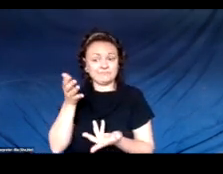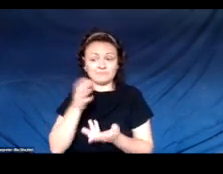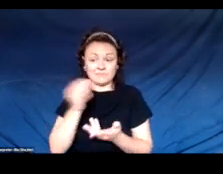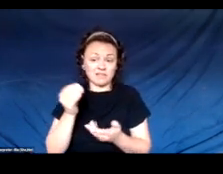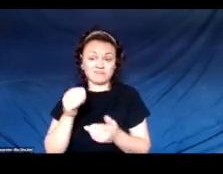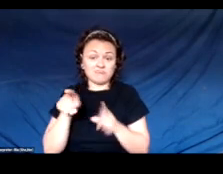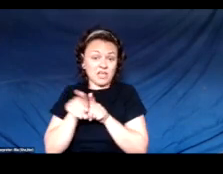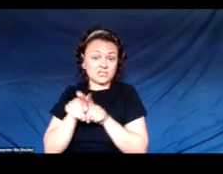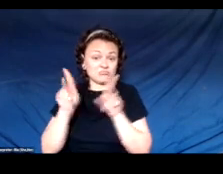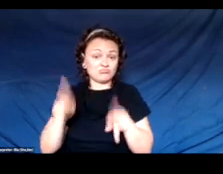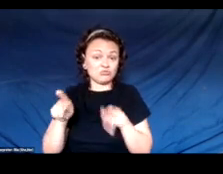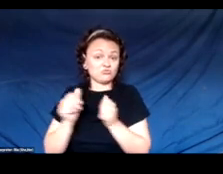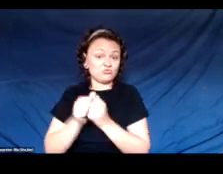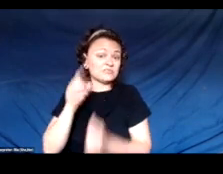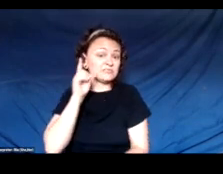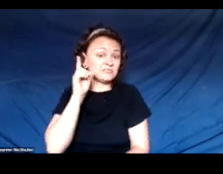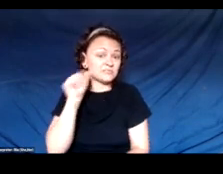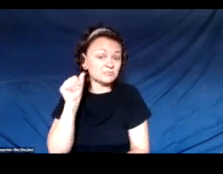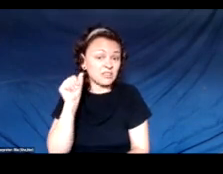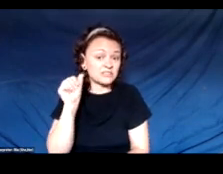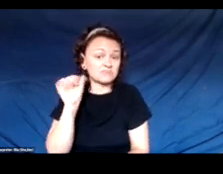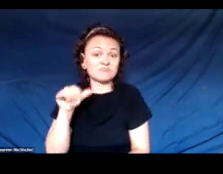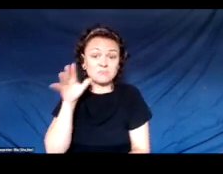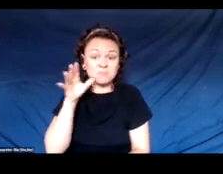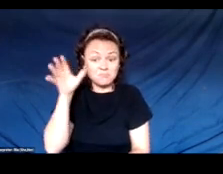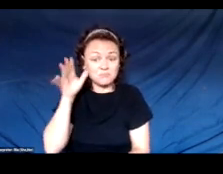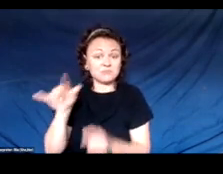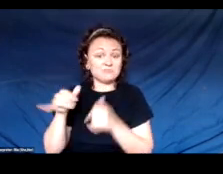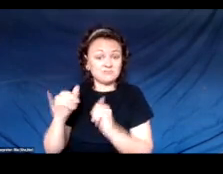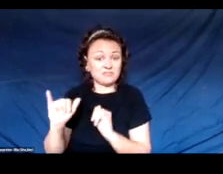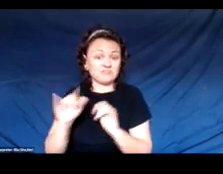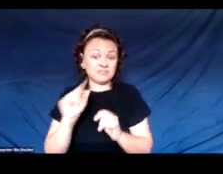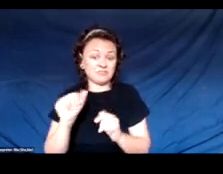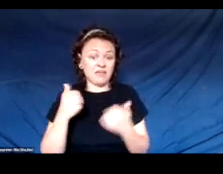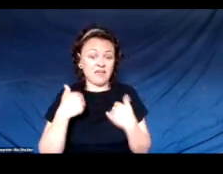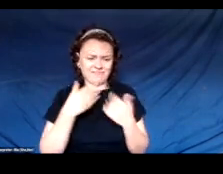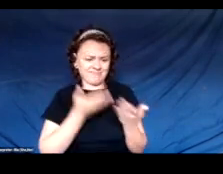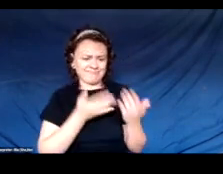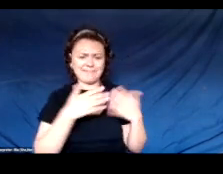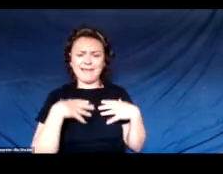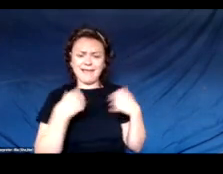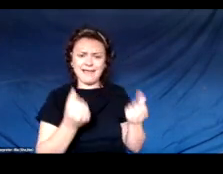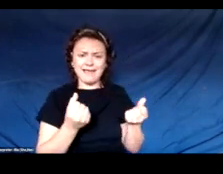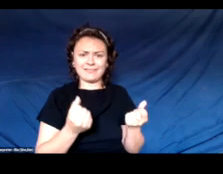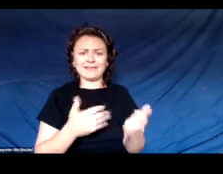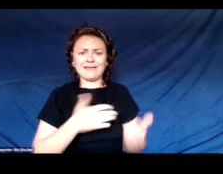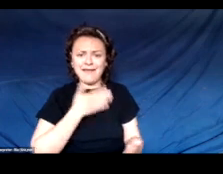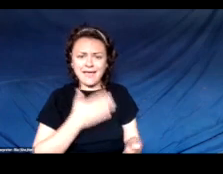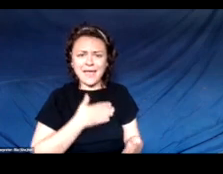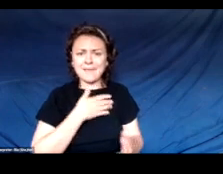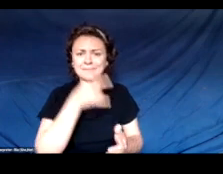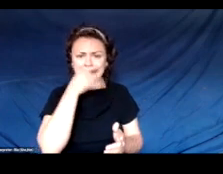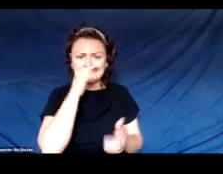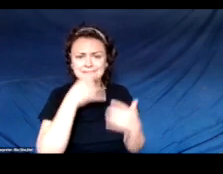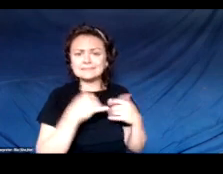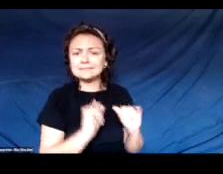Because they're healthy, they're happy, they're healthy walking.